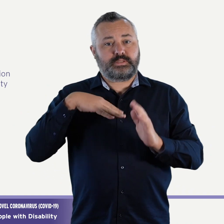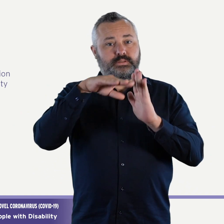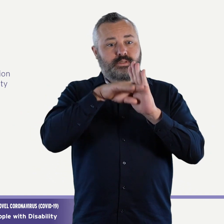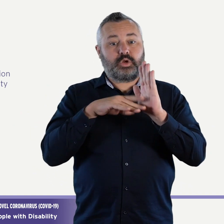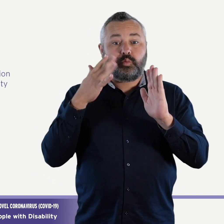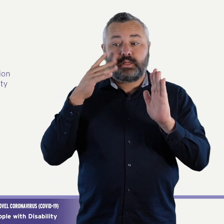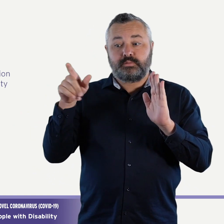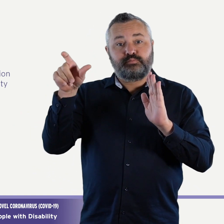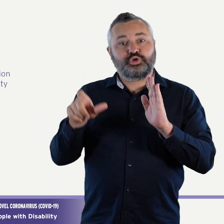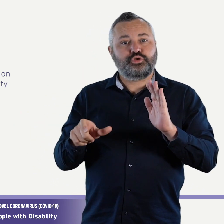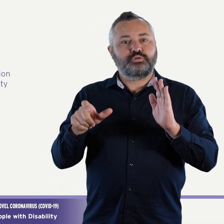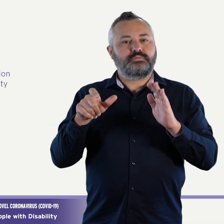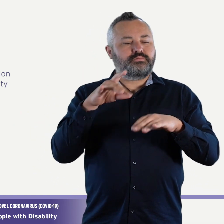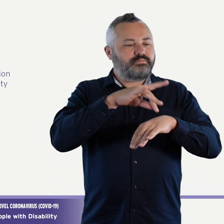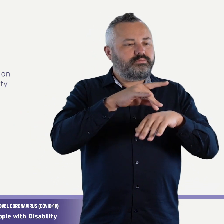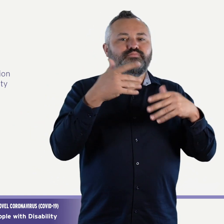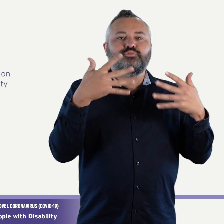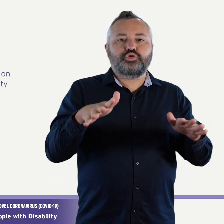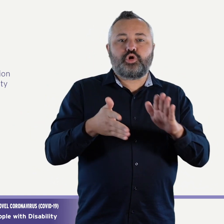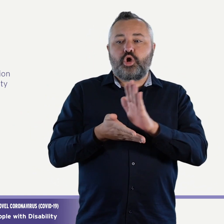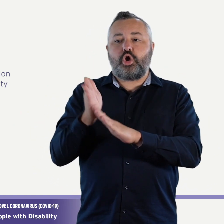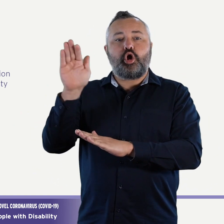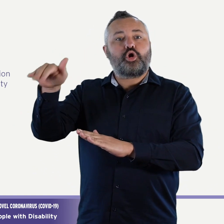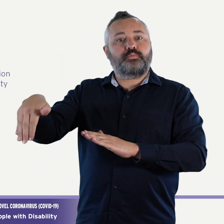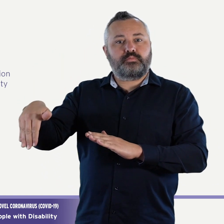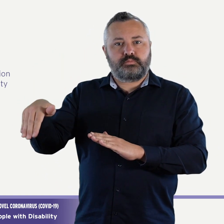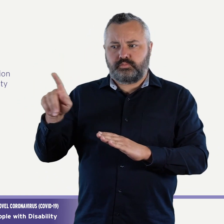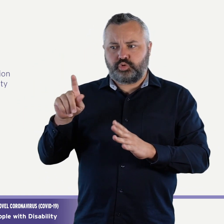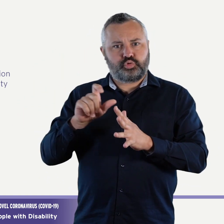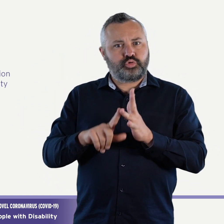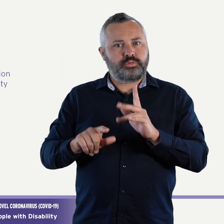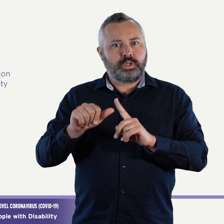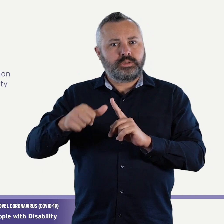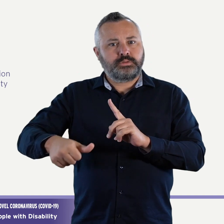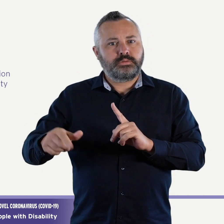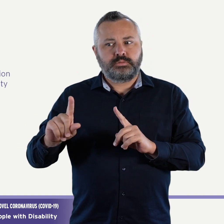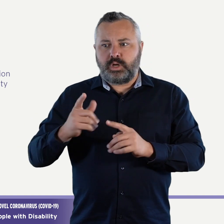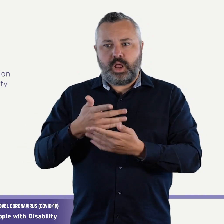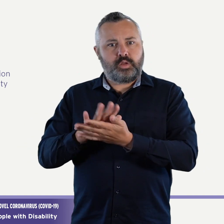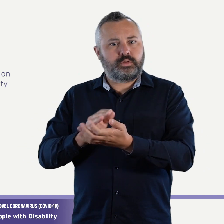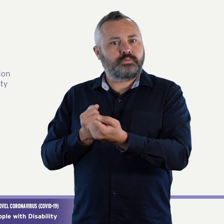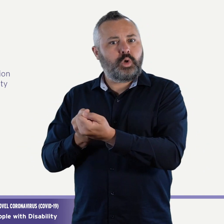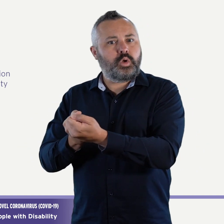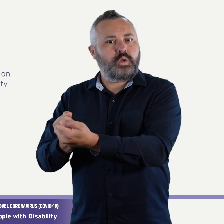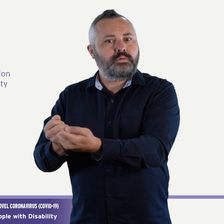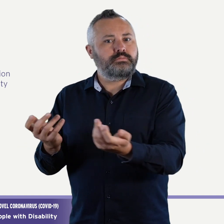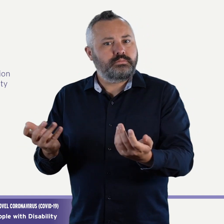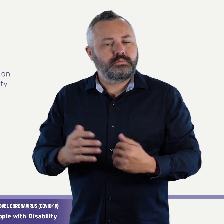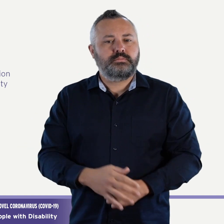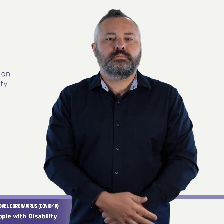Set out guidelines for discharge procedures when a person recovers to enable return to home, or other accommodation with appropriate rehabilitation support.